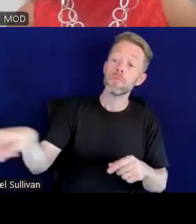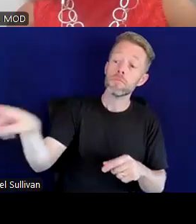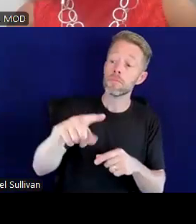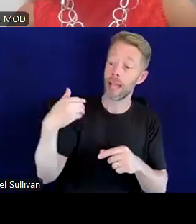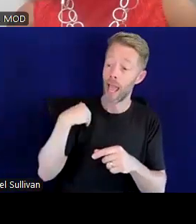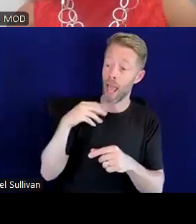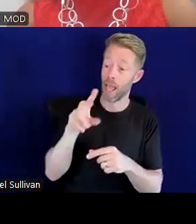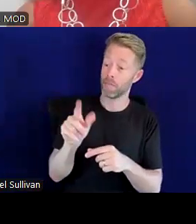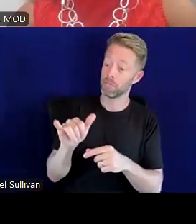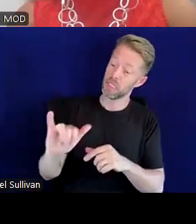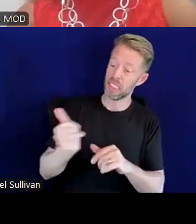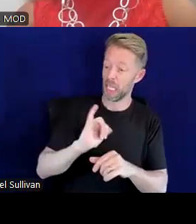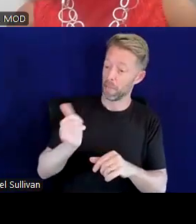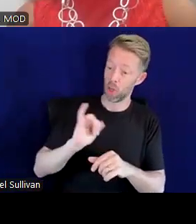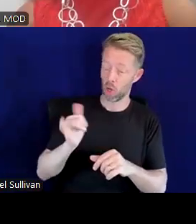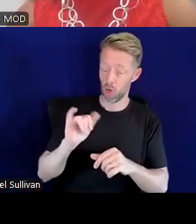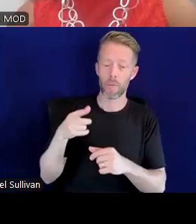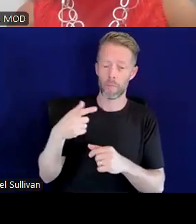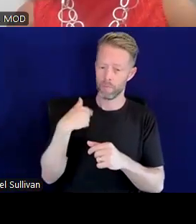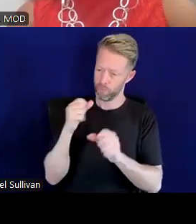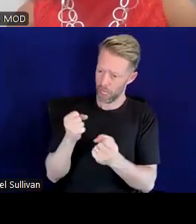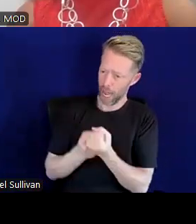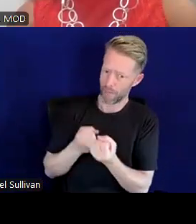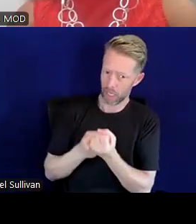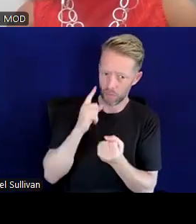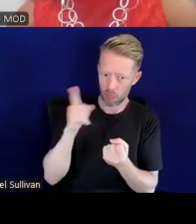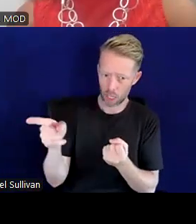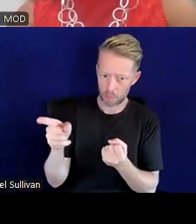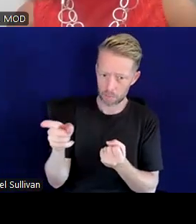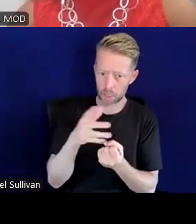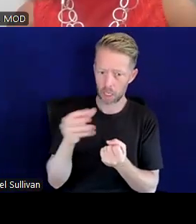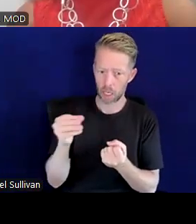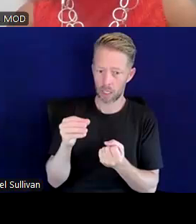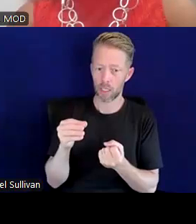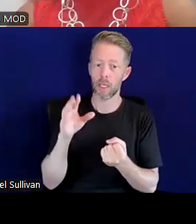same thing as me and me being an attorney, I know how to